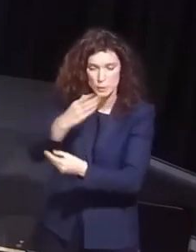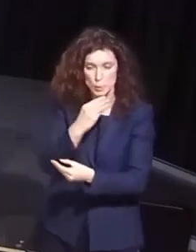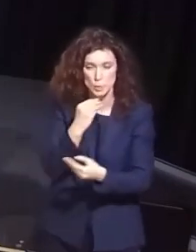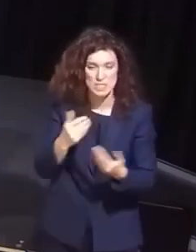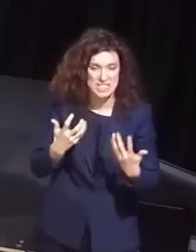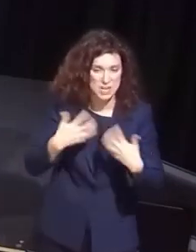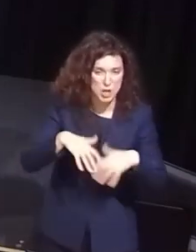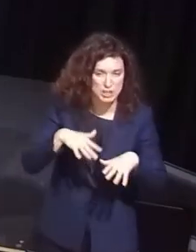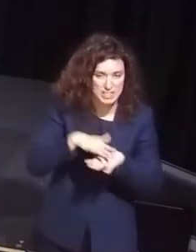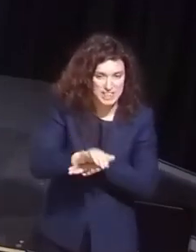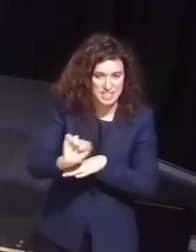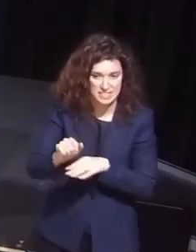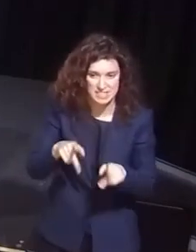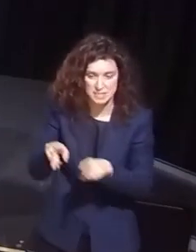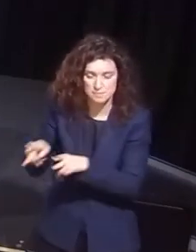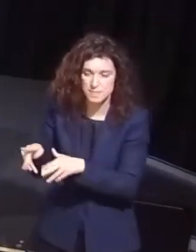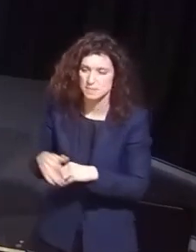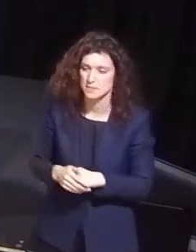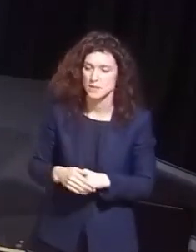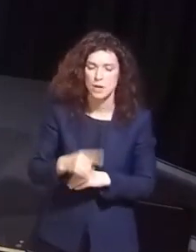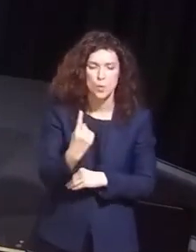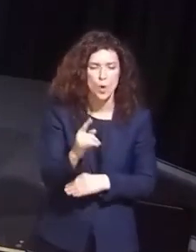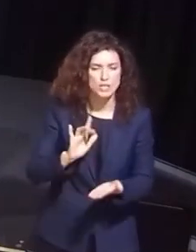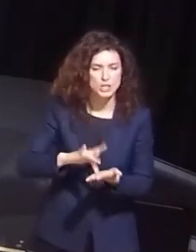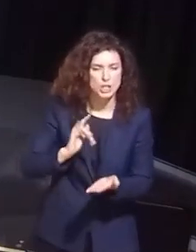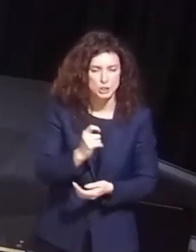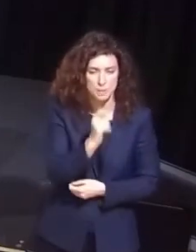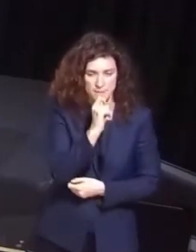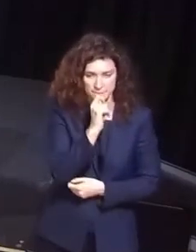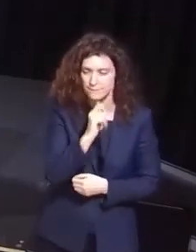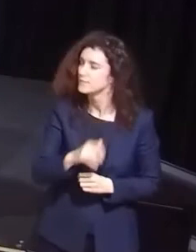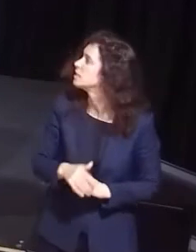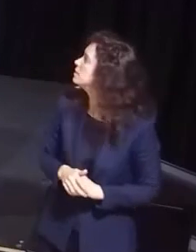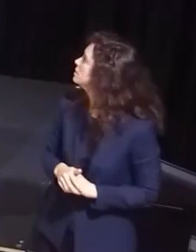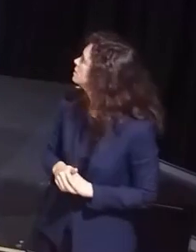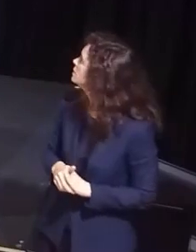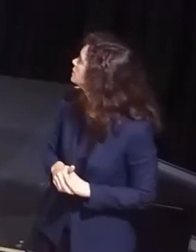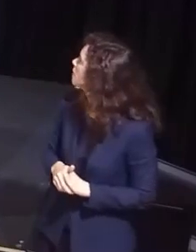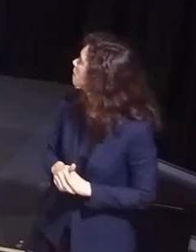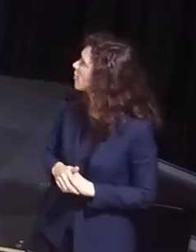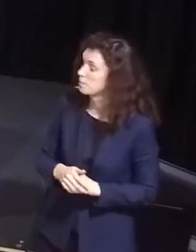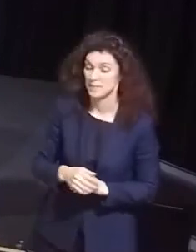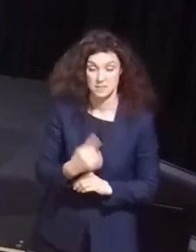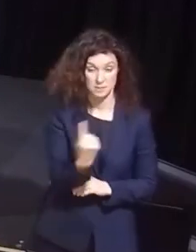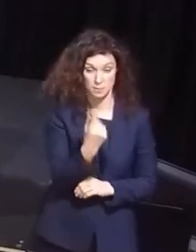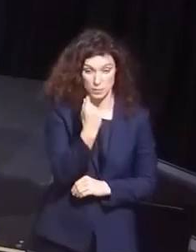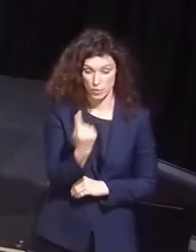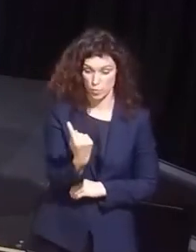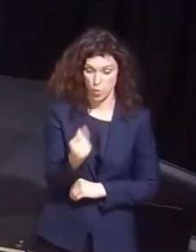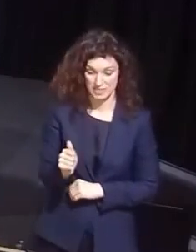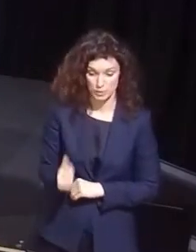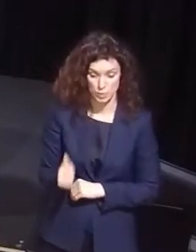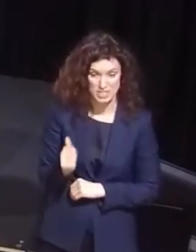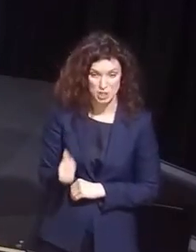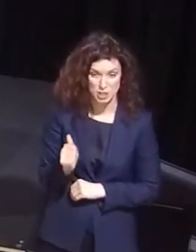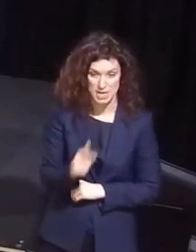This is a system that I've built that enables someone with a single switch to scan through options.